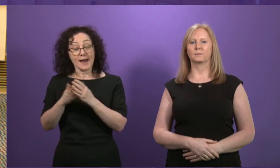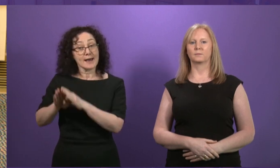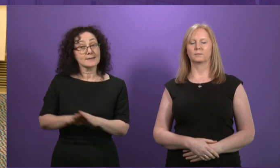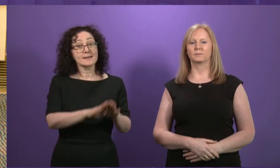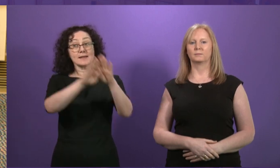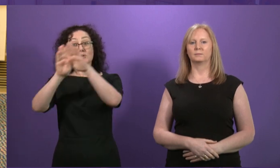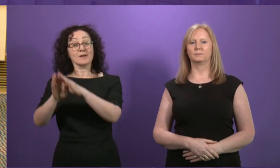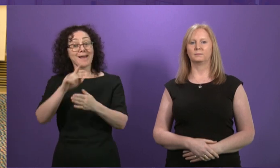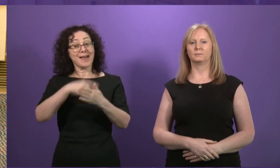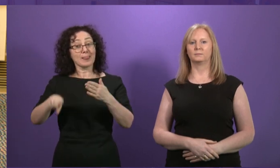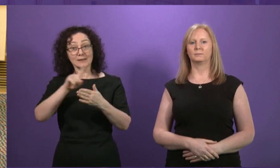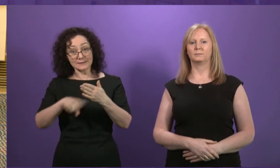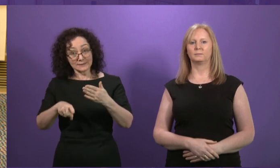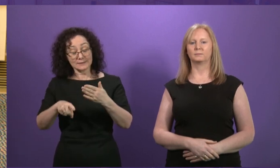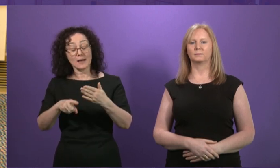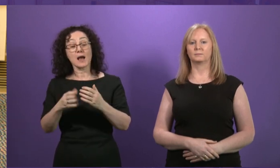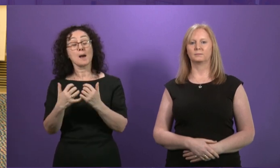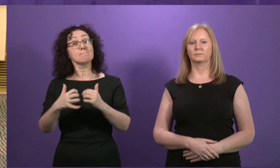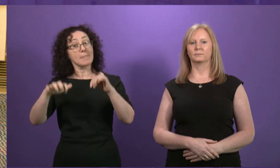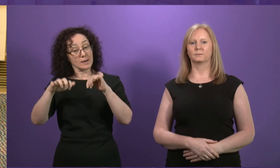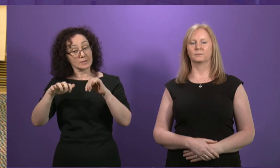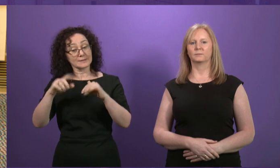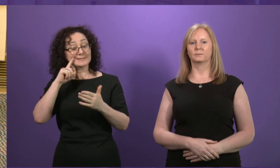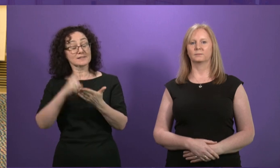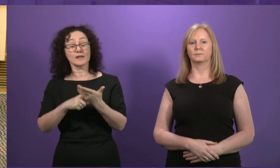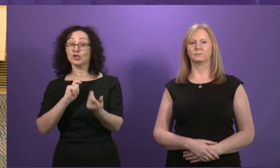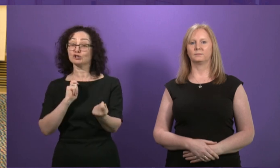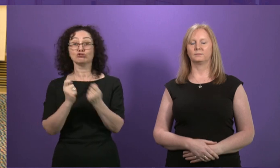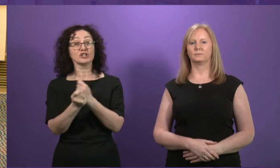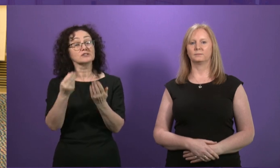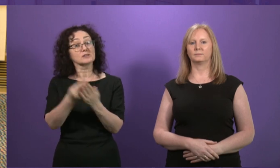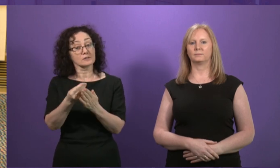in an independent Scotland decided to change that, people would continue to use the pound,